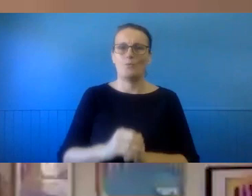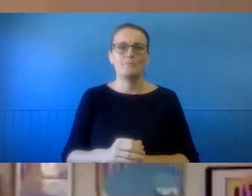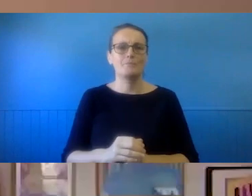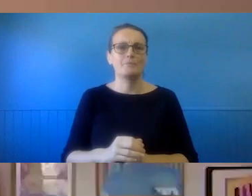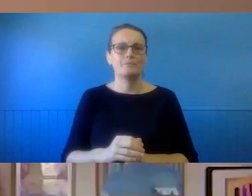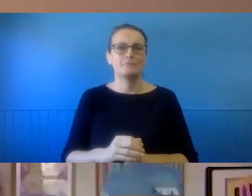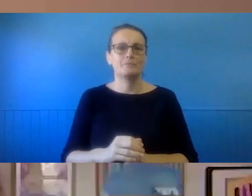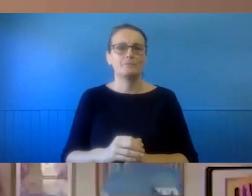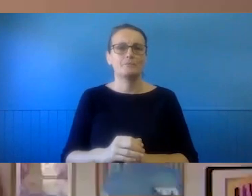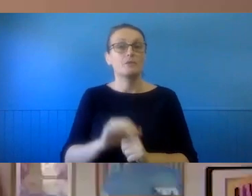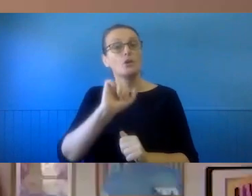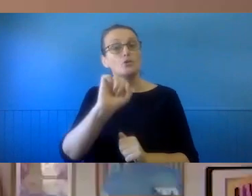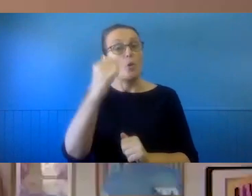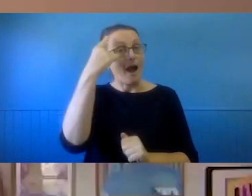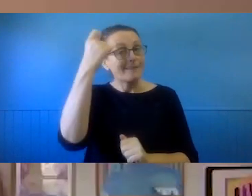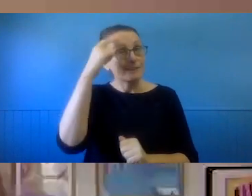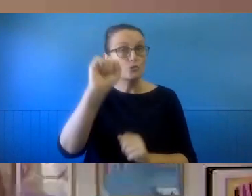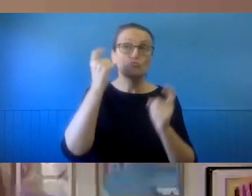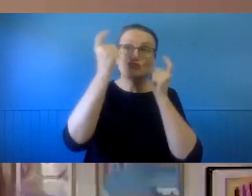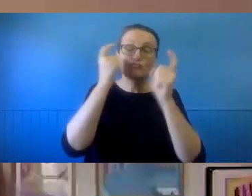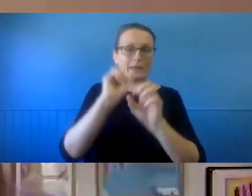share your own thoughts in the chat as we go. Ananth, and Thom,. To --